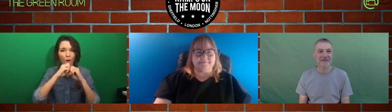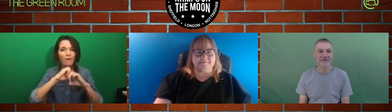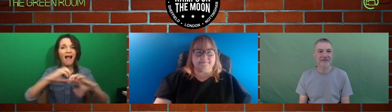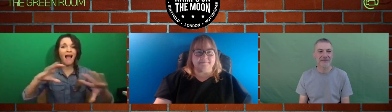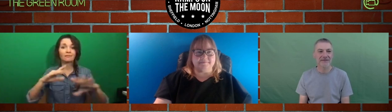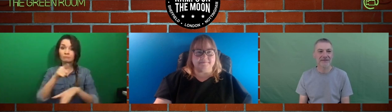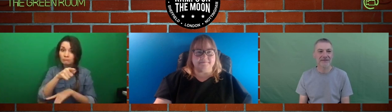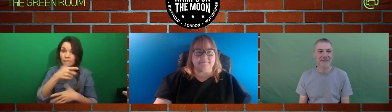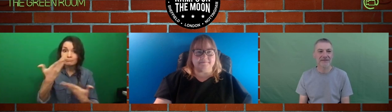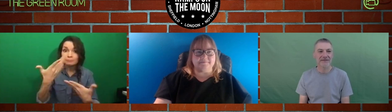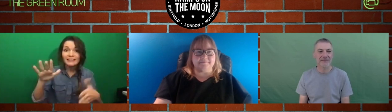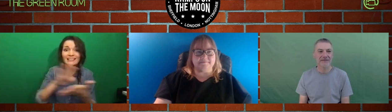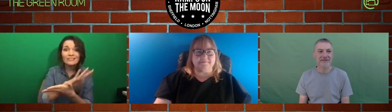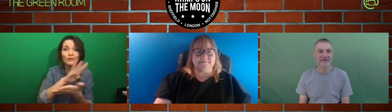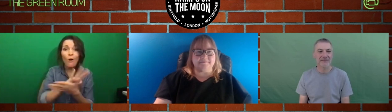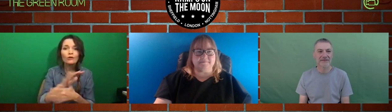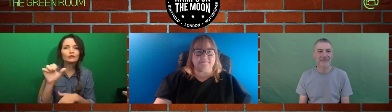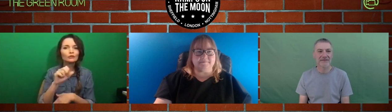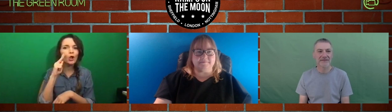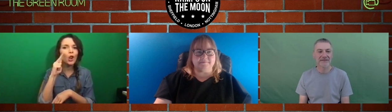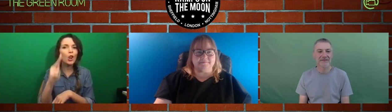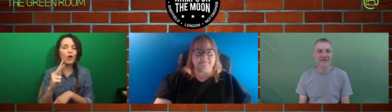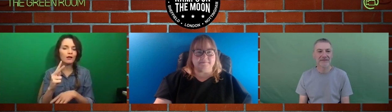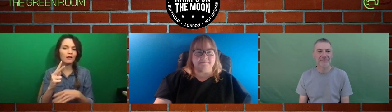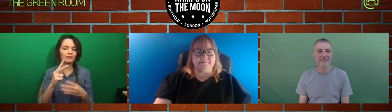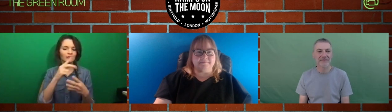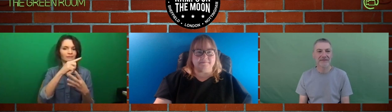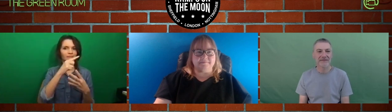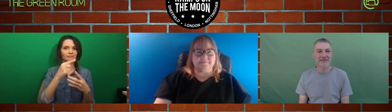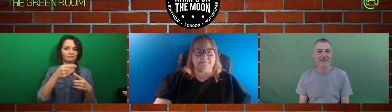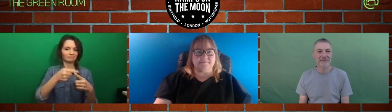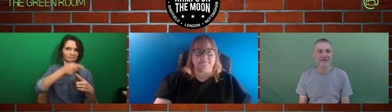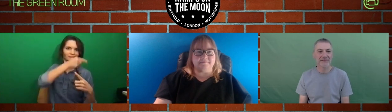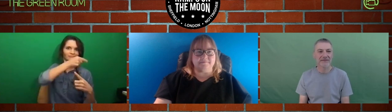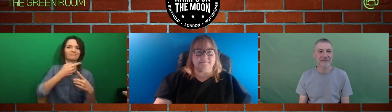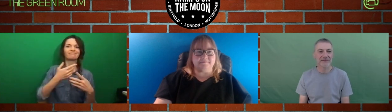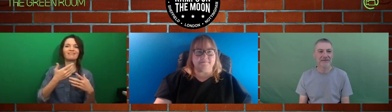please go and have a look at the others there's another four that you can look at.